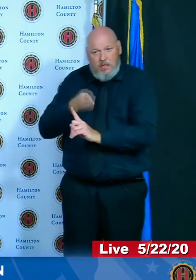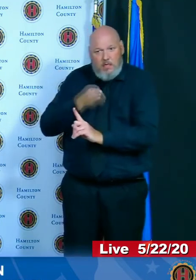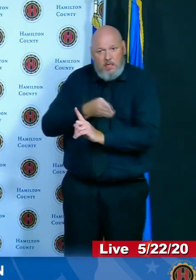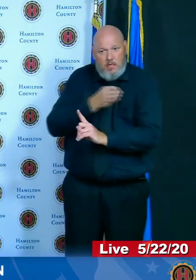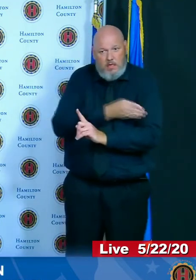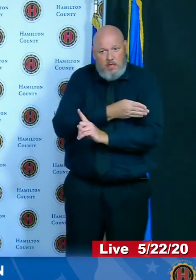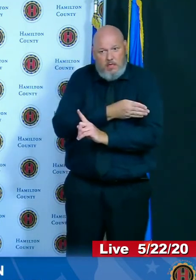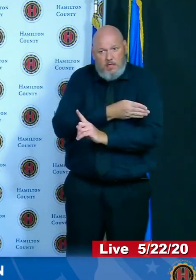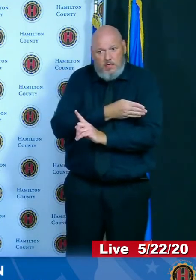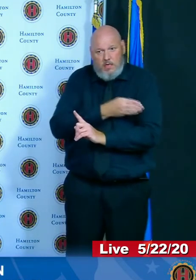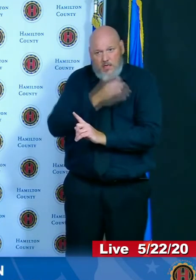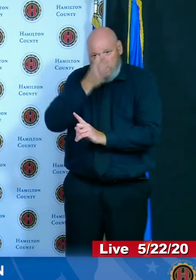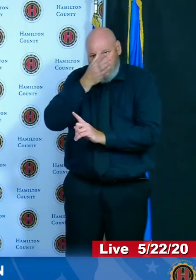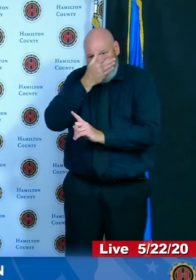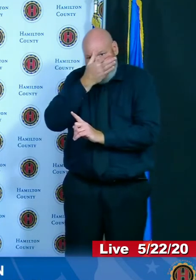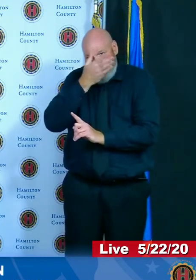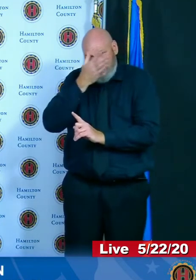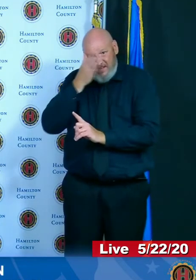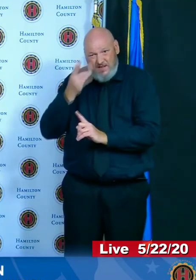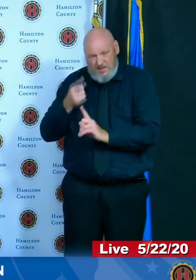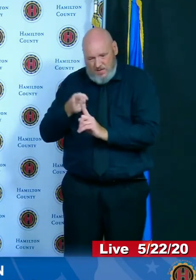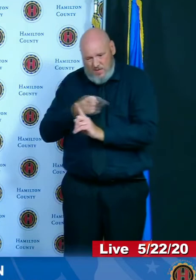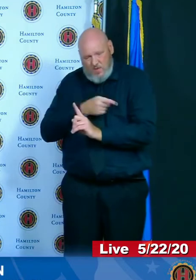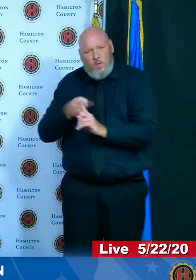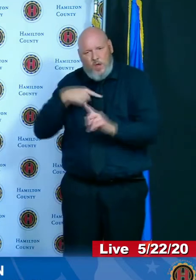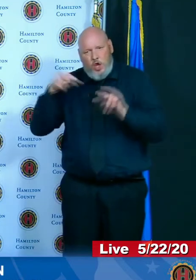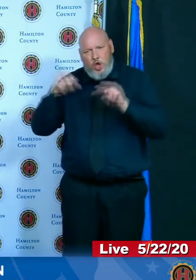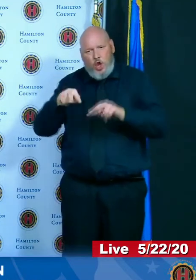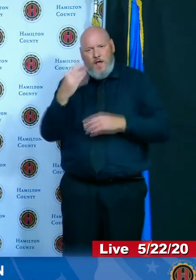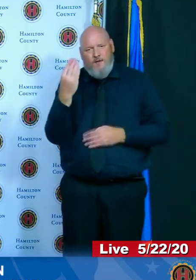another probably two weeks for them to end up in the hospital and show up in